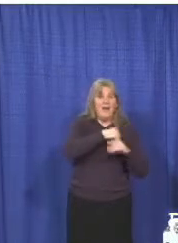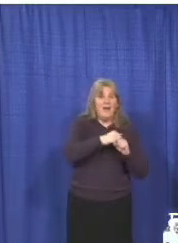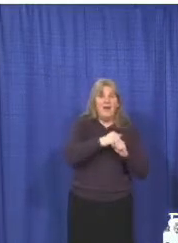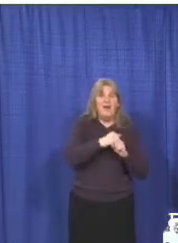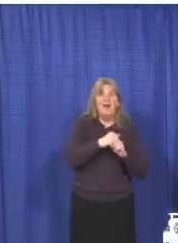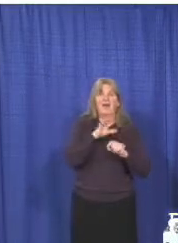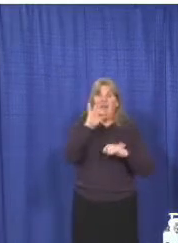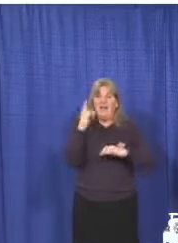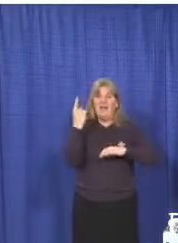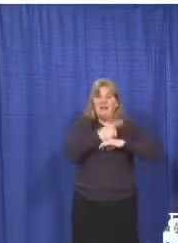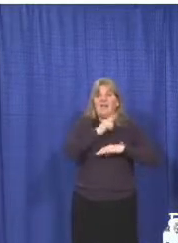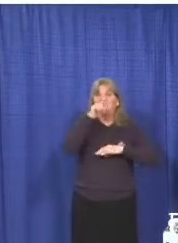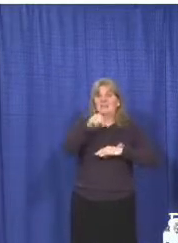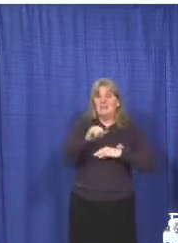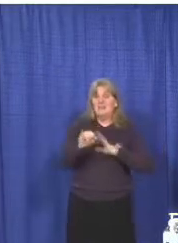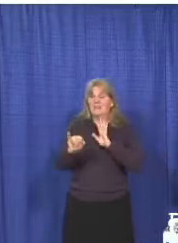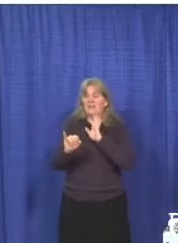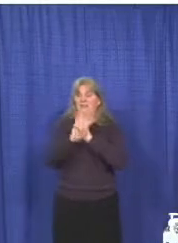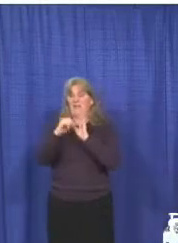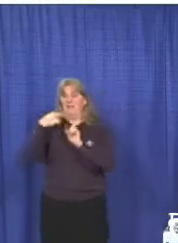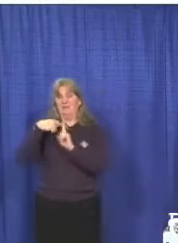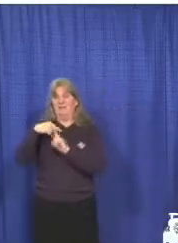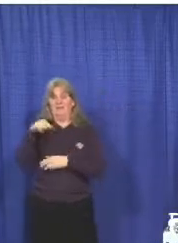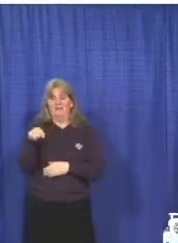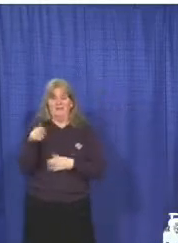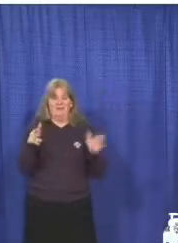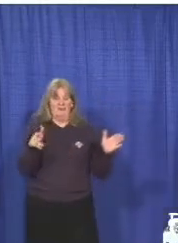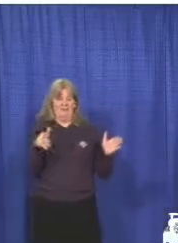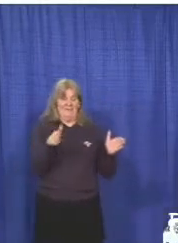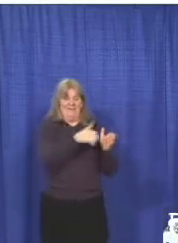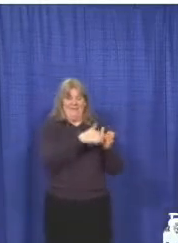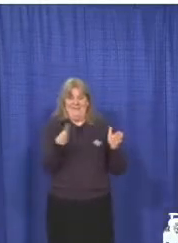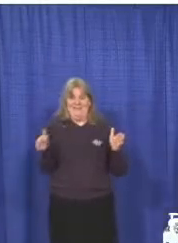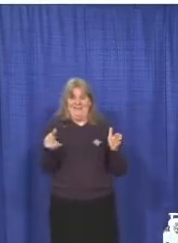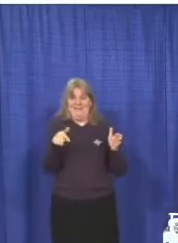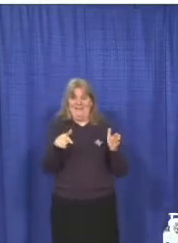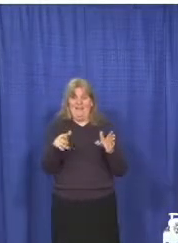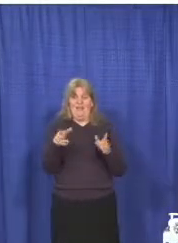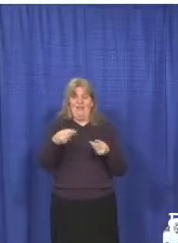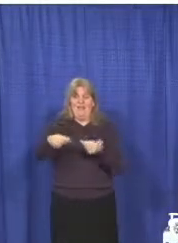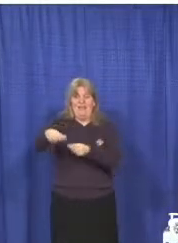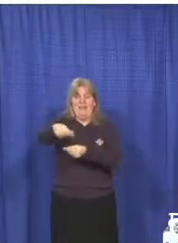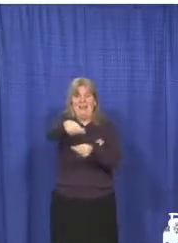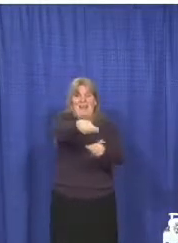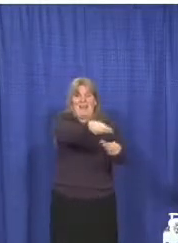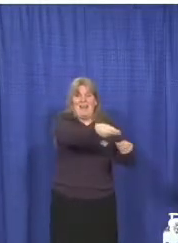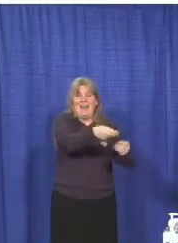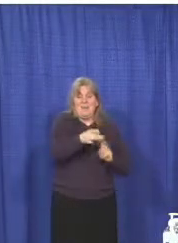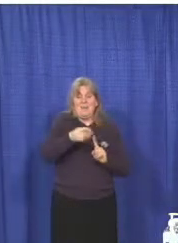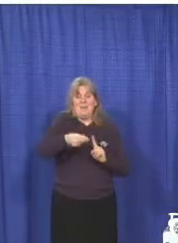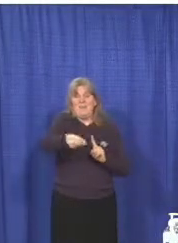eight days after. I use this example to show the